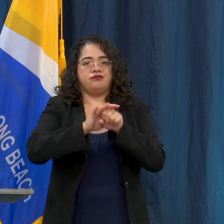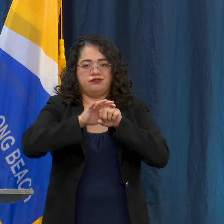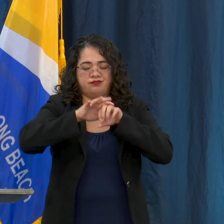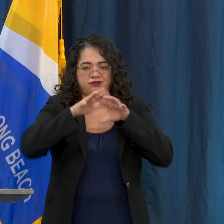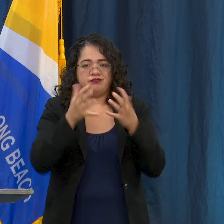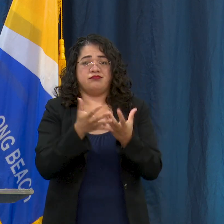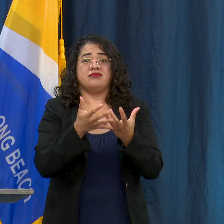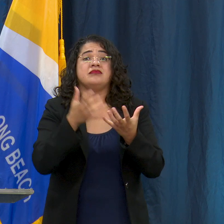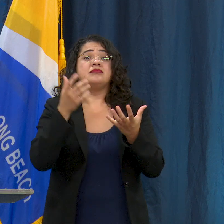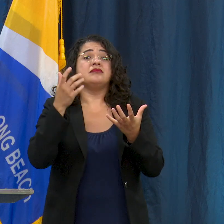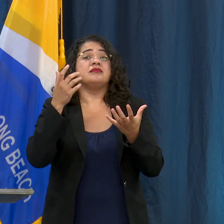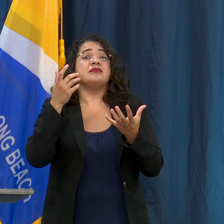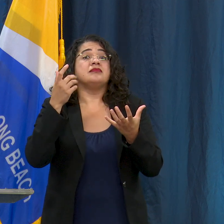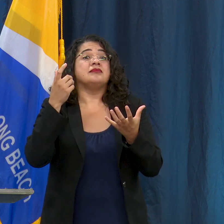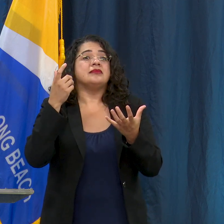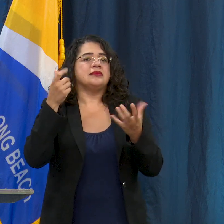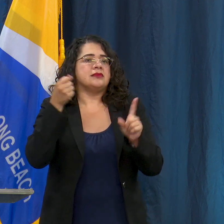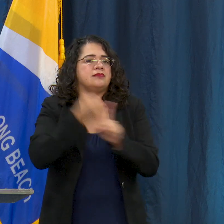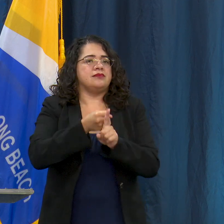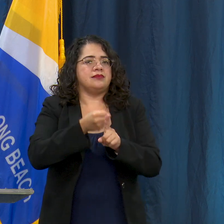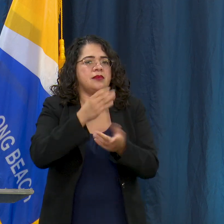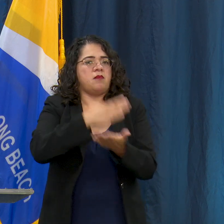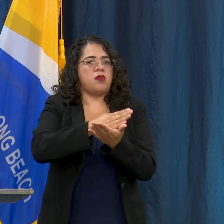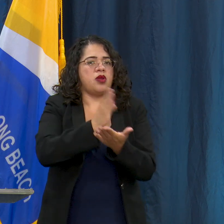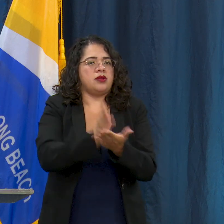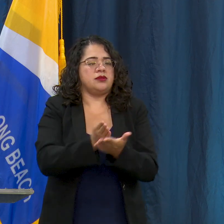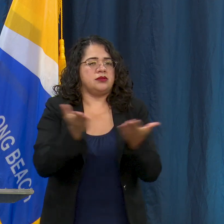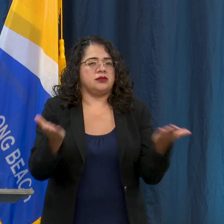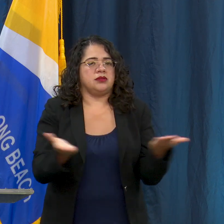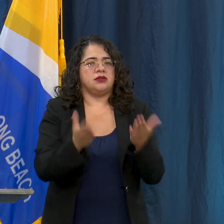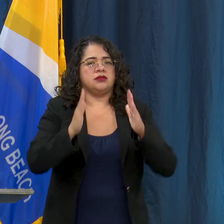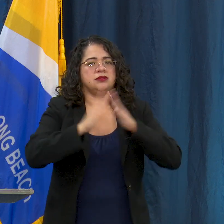perspective and where we are as a community moving forward and I want to